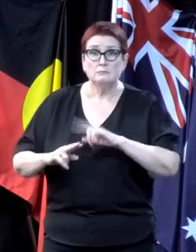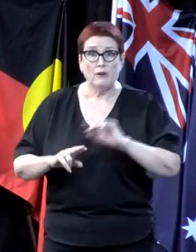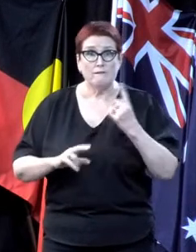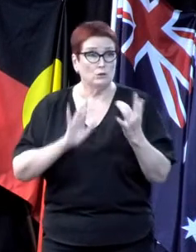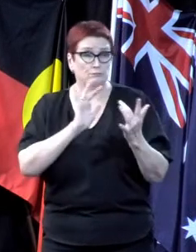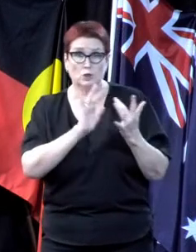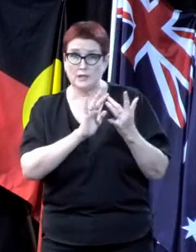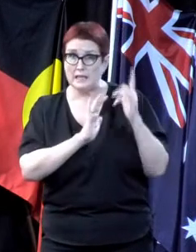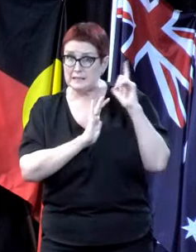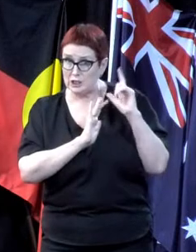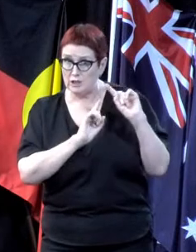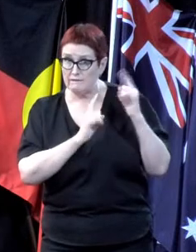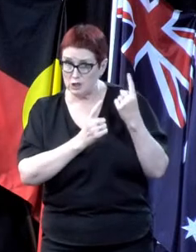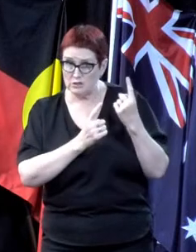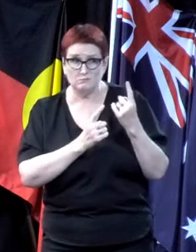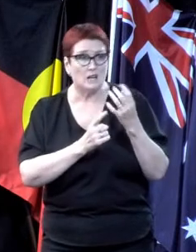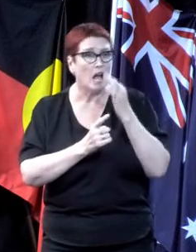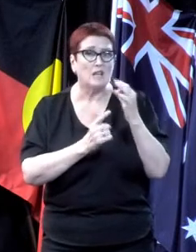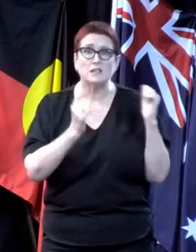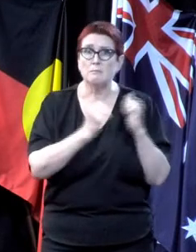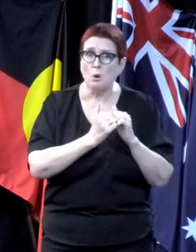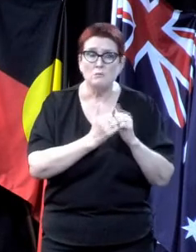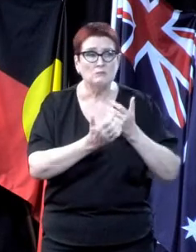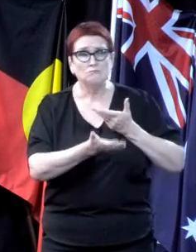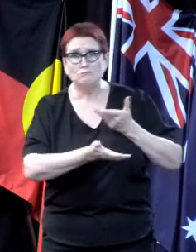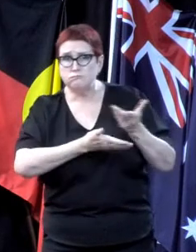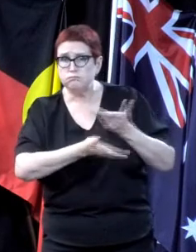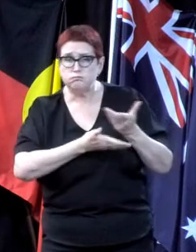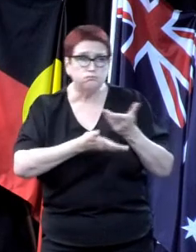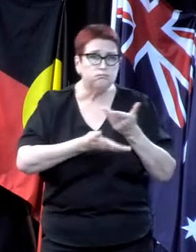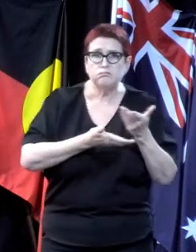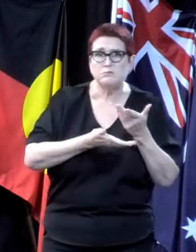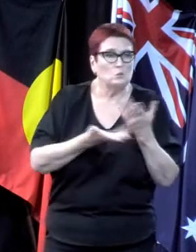requests an appointment or a conversation or some sort of interview to address that problem.